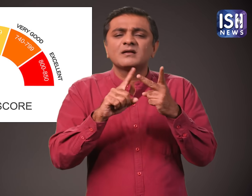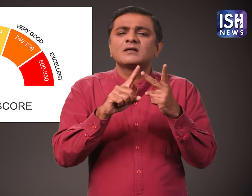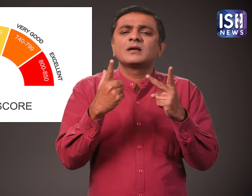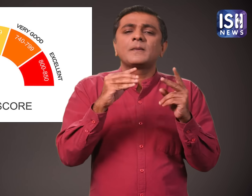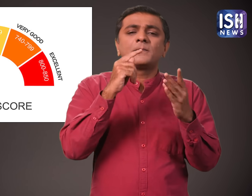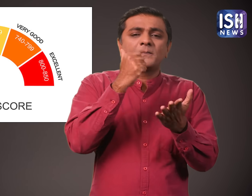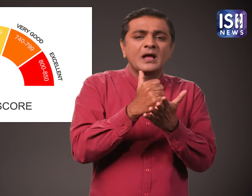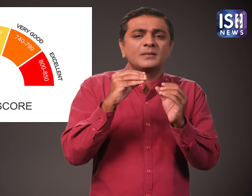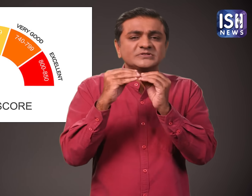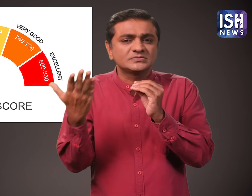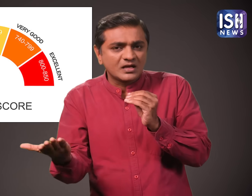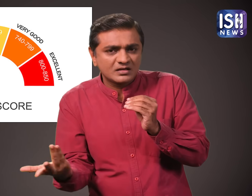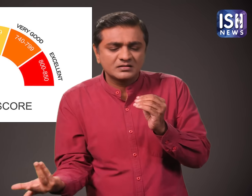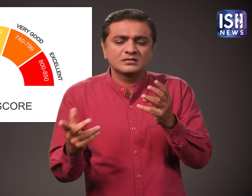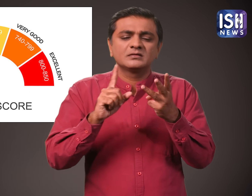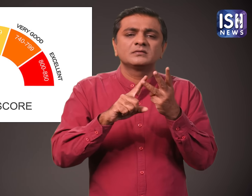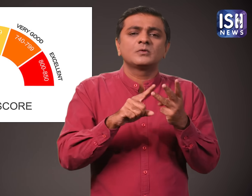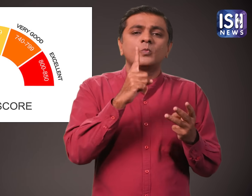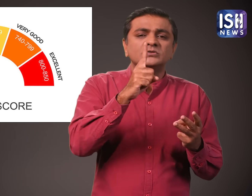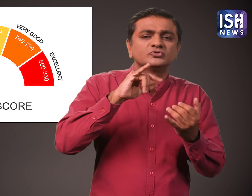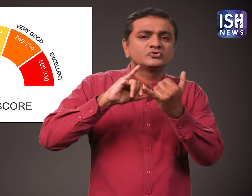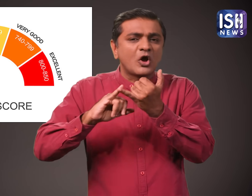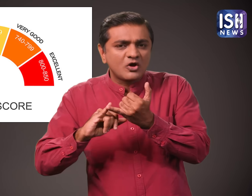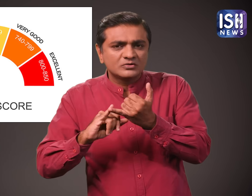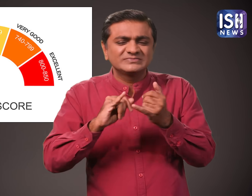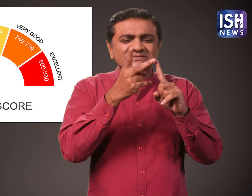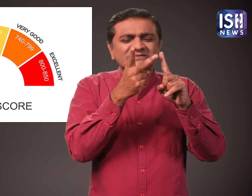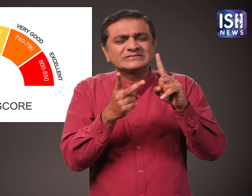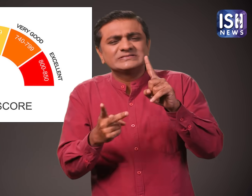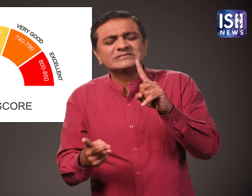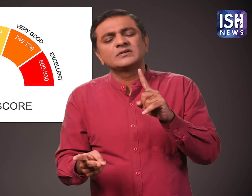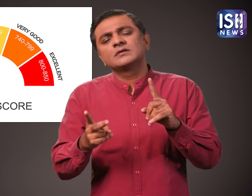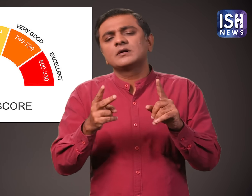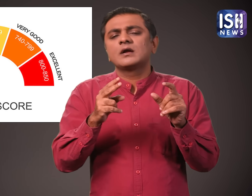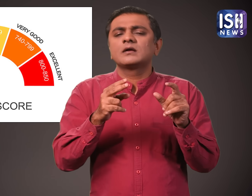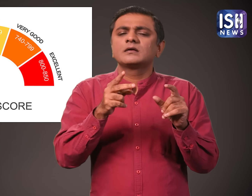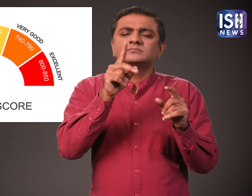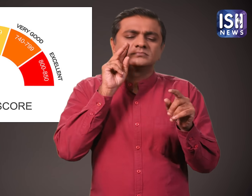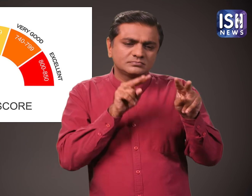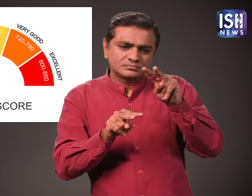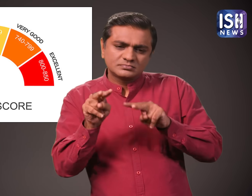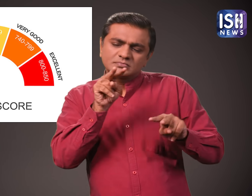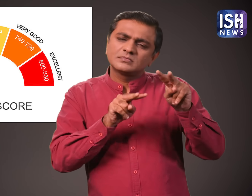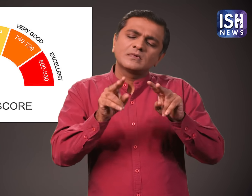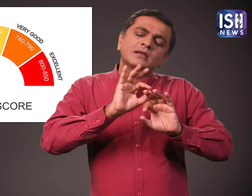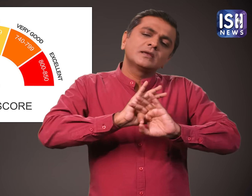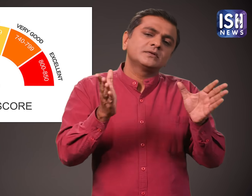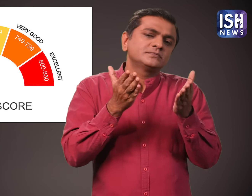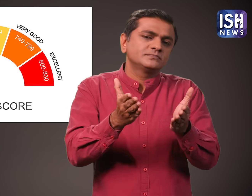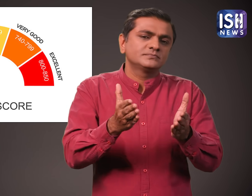BankBazaar, OneScore and other such apps that you may look to.